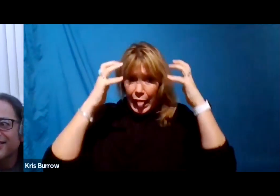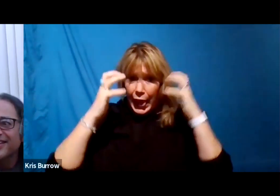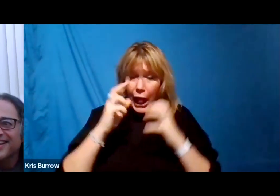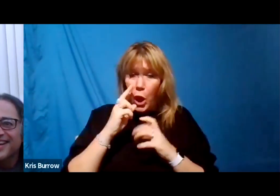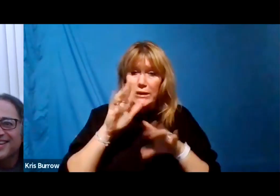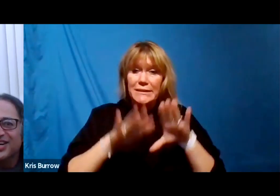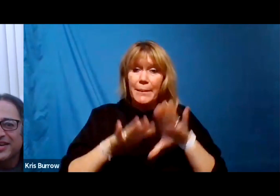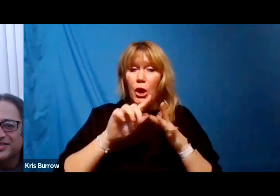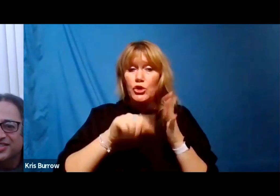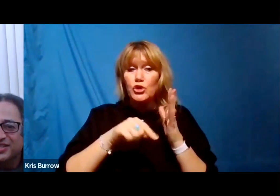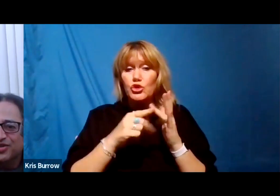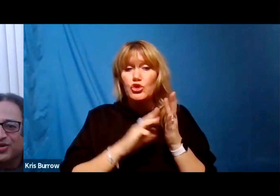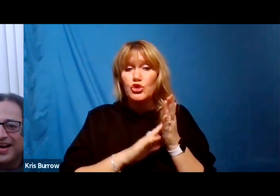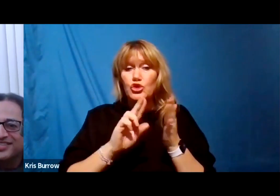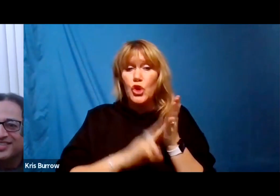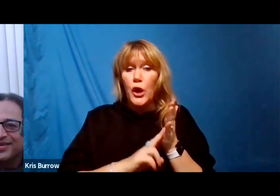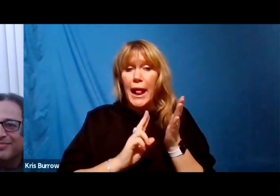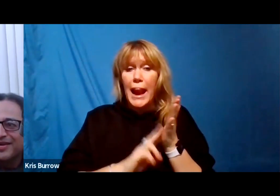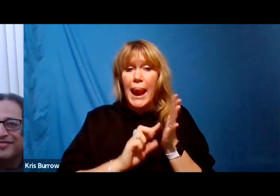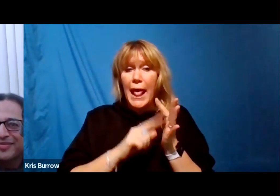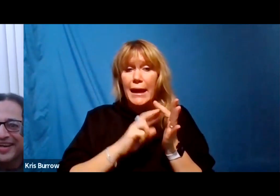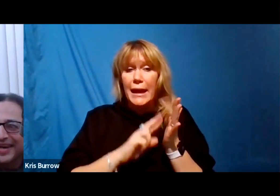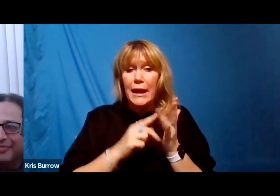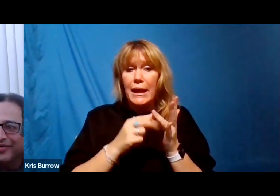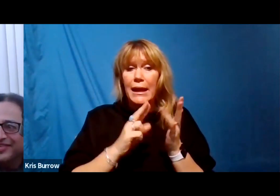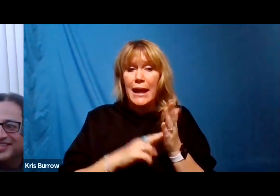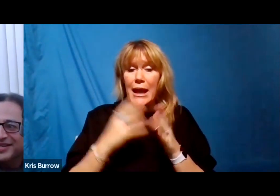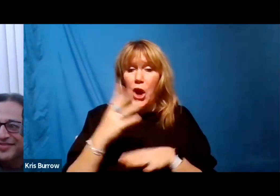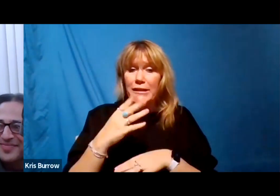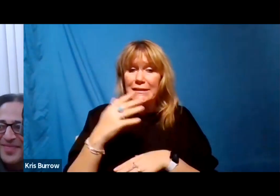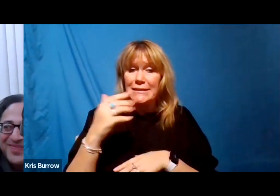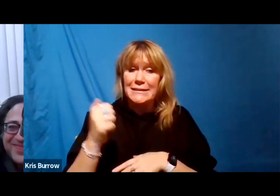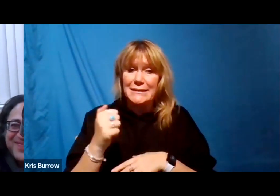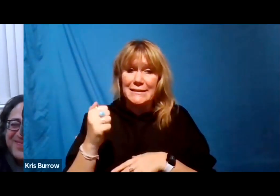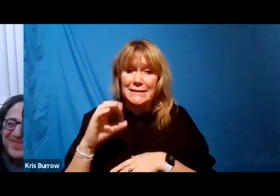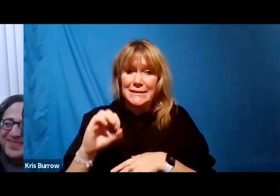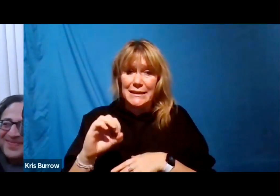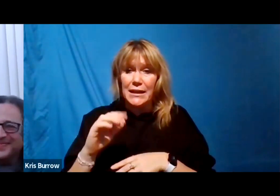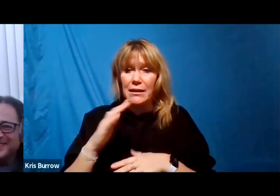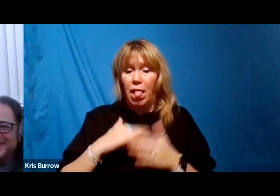It will lead... to our reward. Okay. I think I forgot to take a